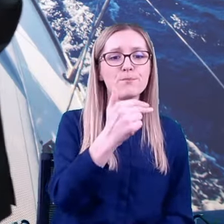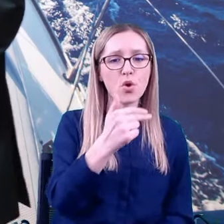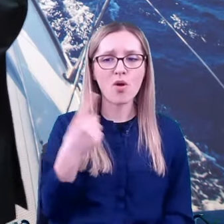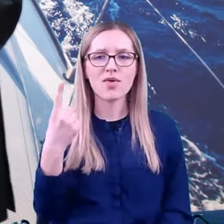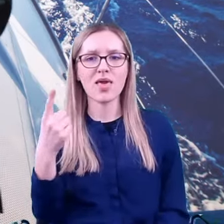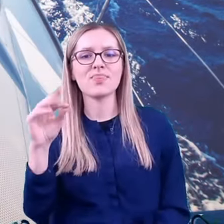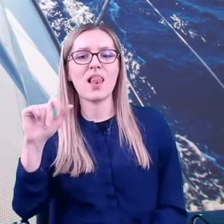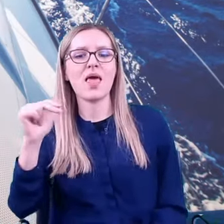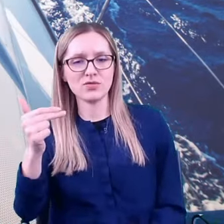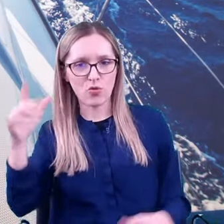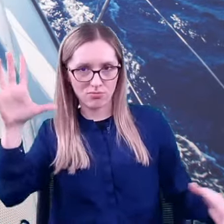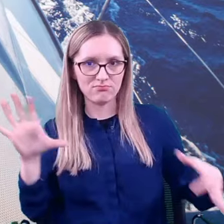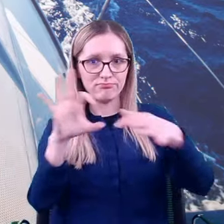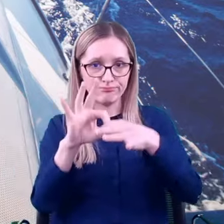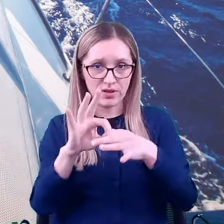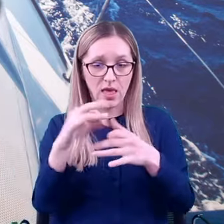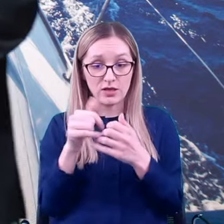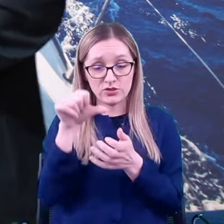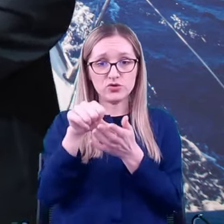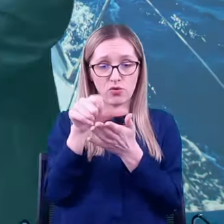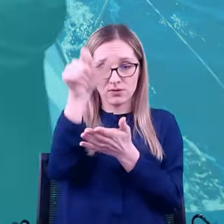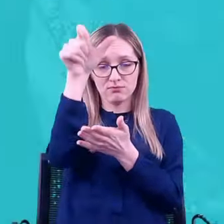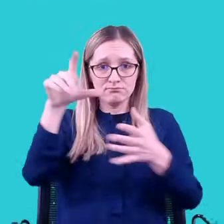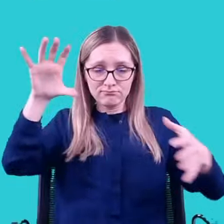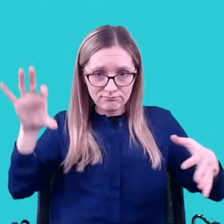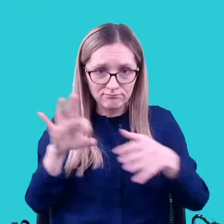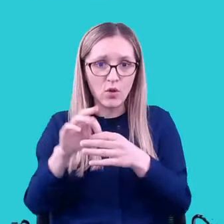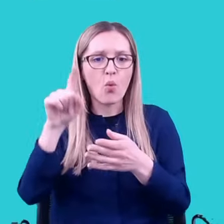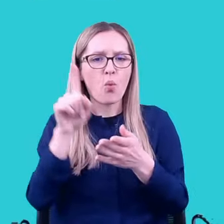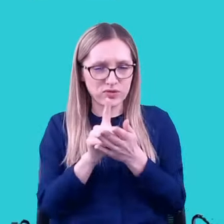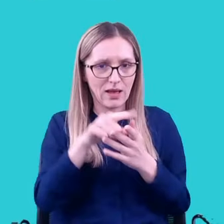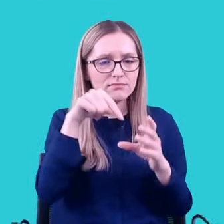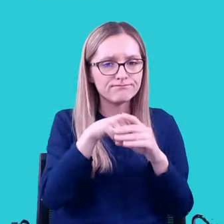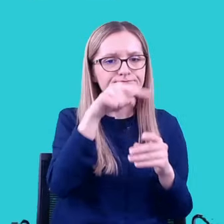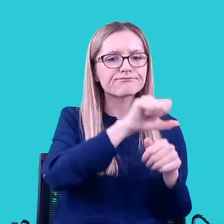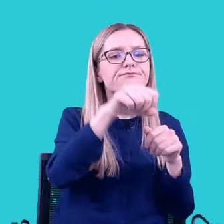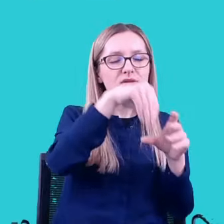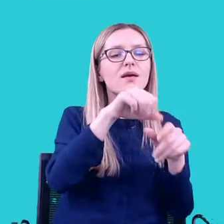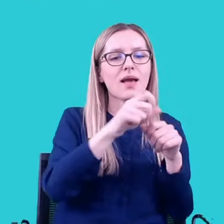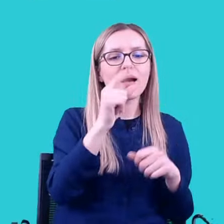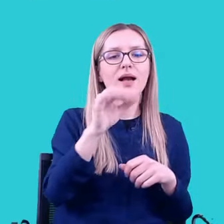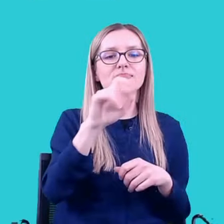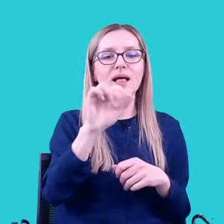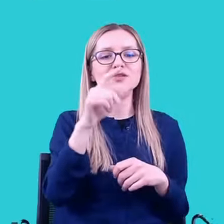When it reaches the anode, which has a catalytic cover that facilitates a chemical reaction.